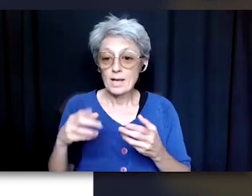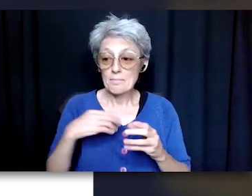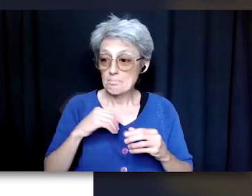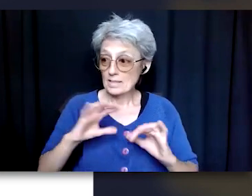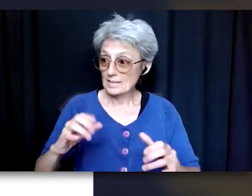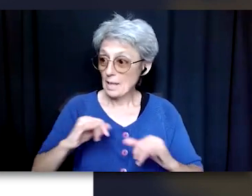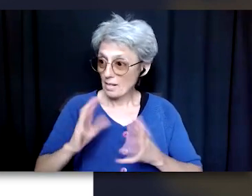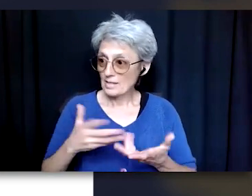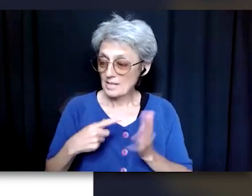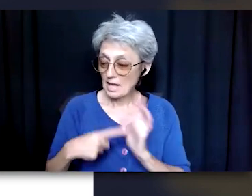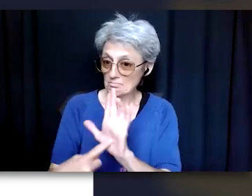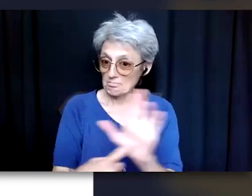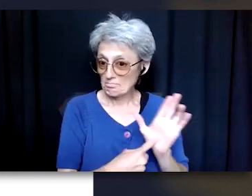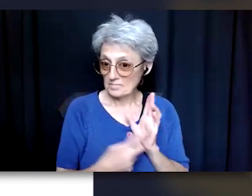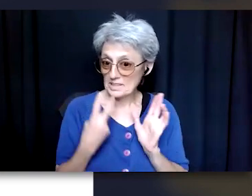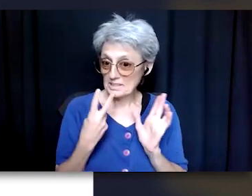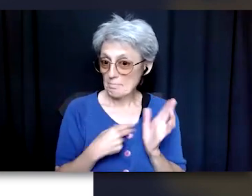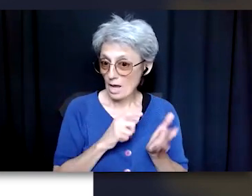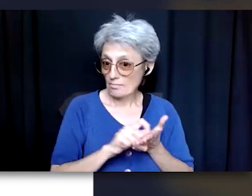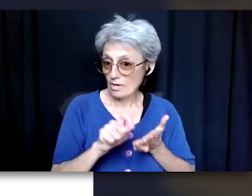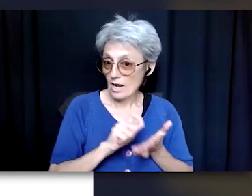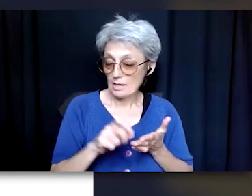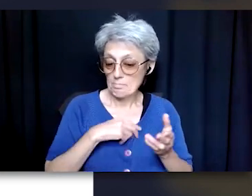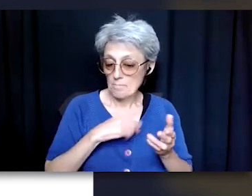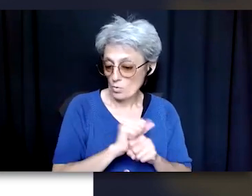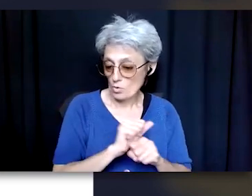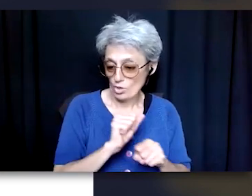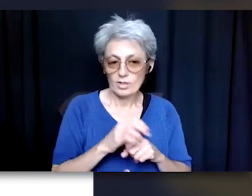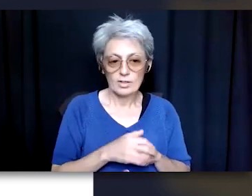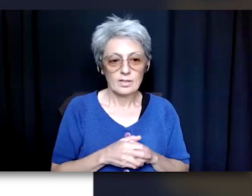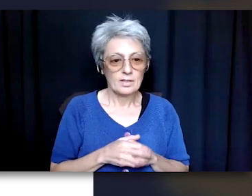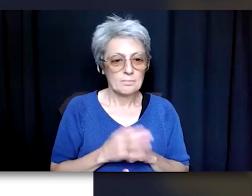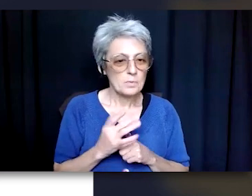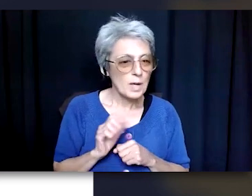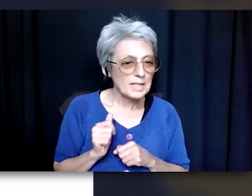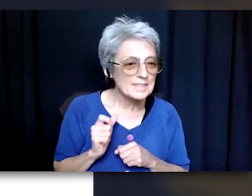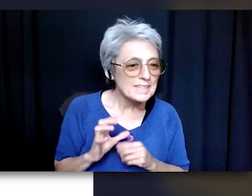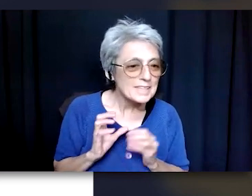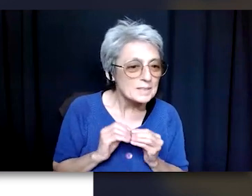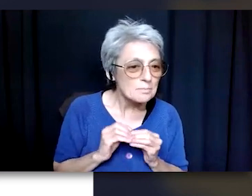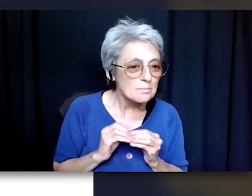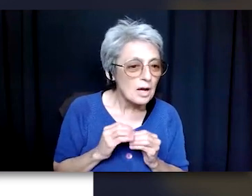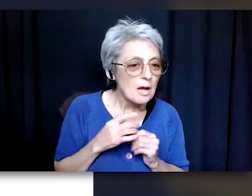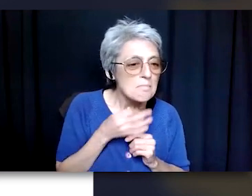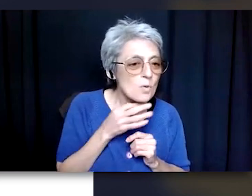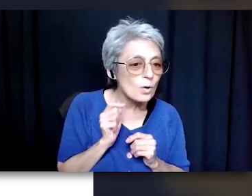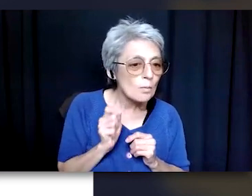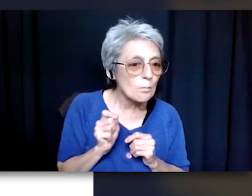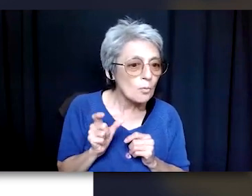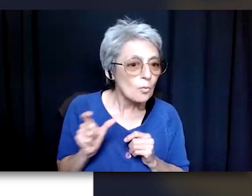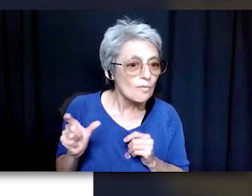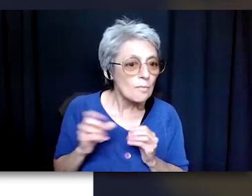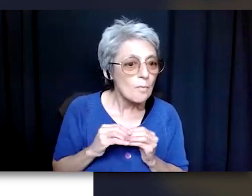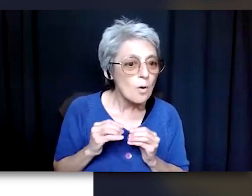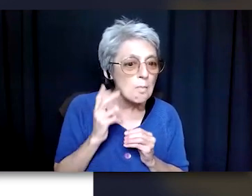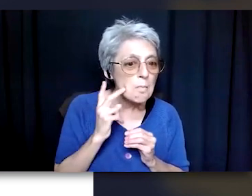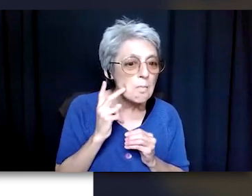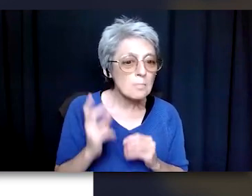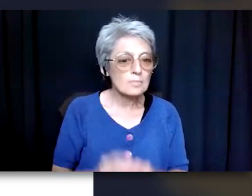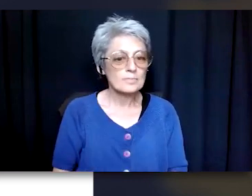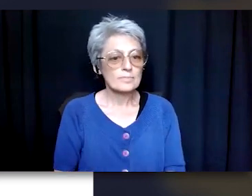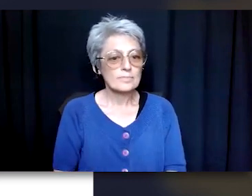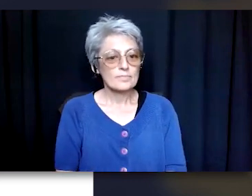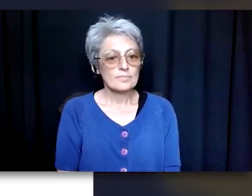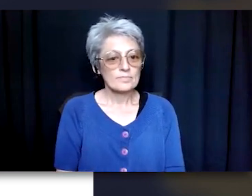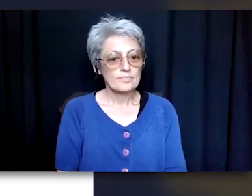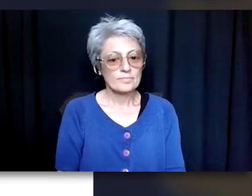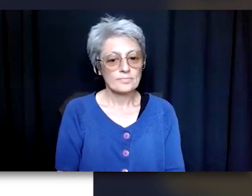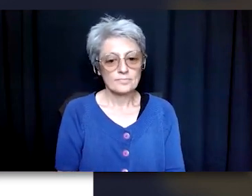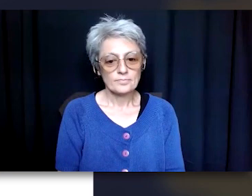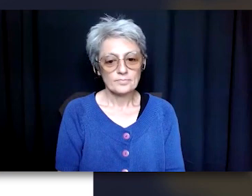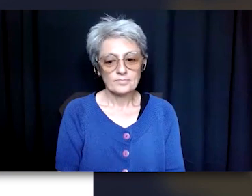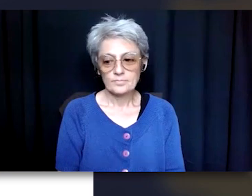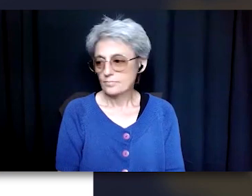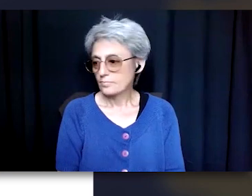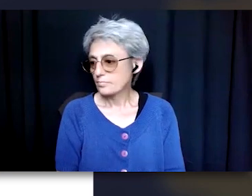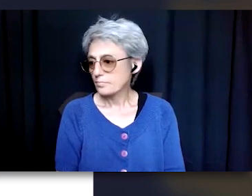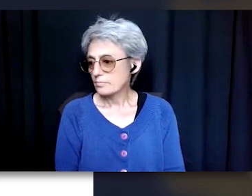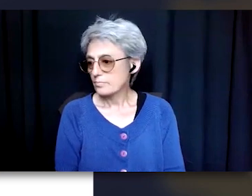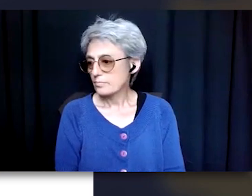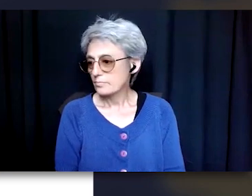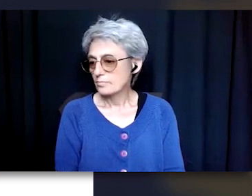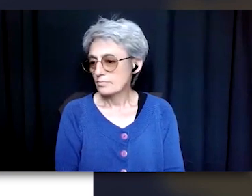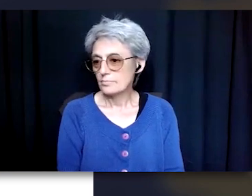to give this another like 10 seconds or so. It’s always interesting to see if it moves. Cool.